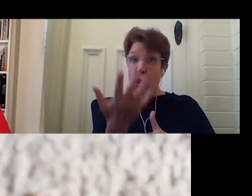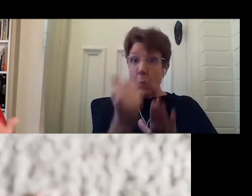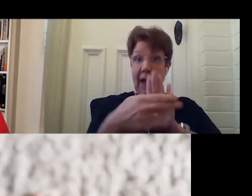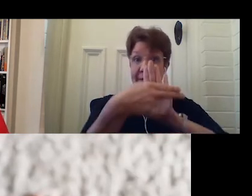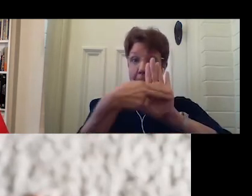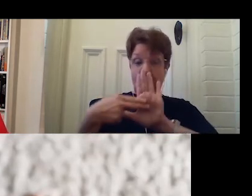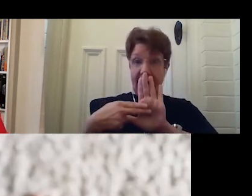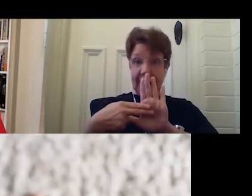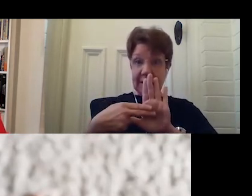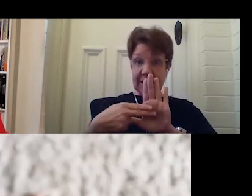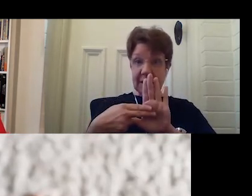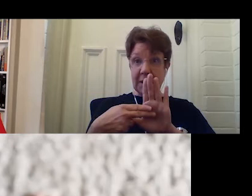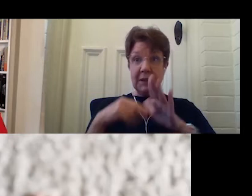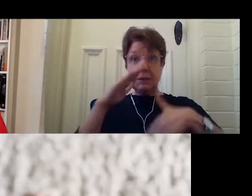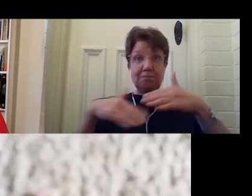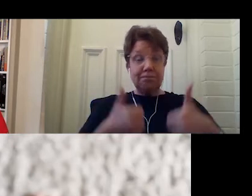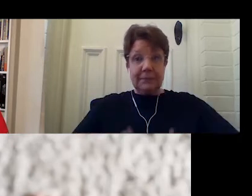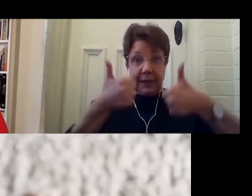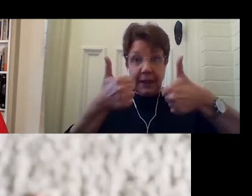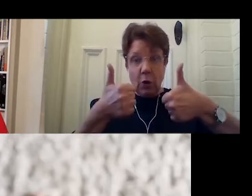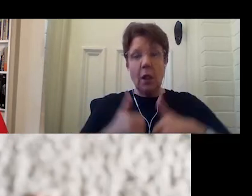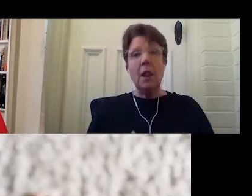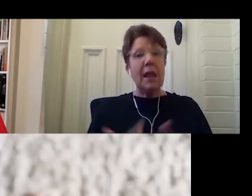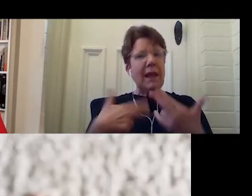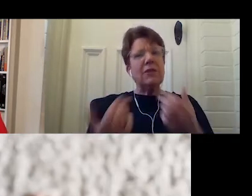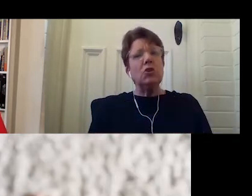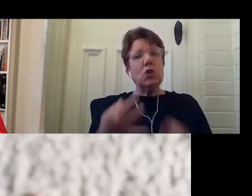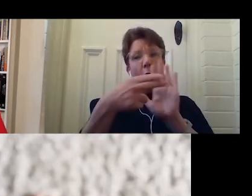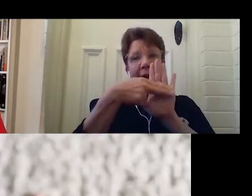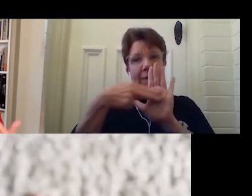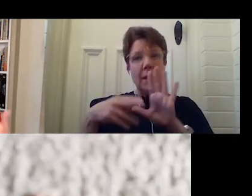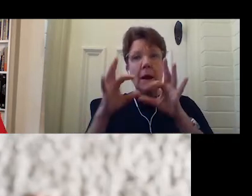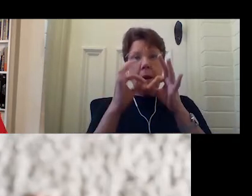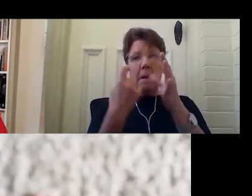holding up OK? If you don't have a brand, if you don't have a clearly